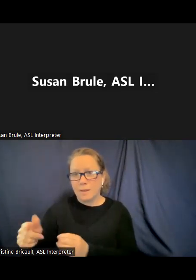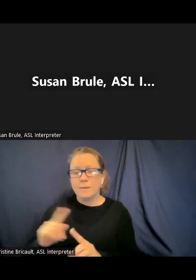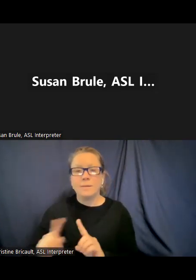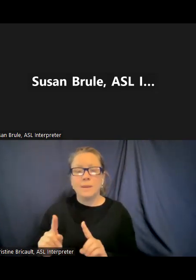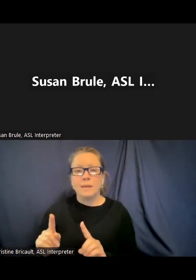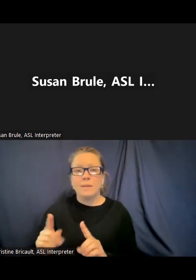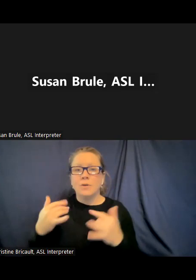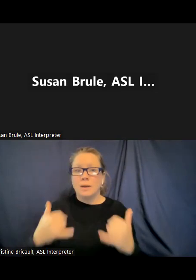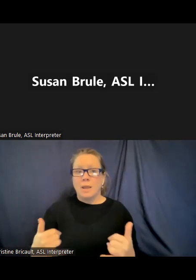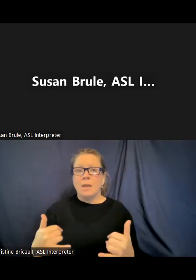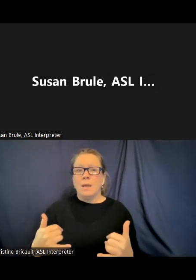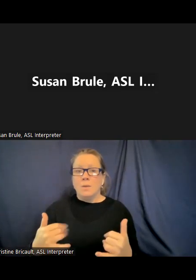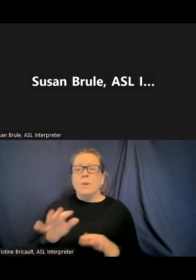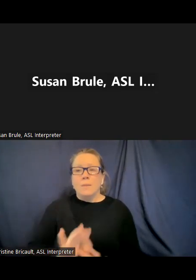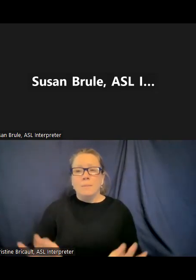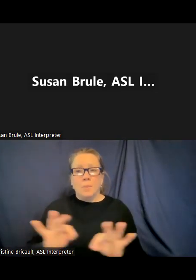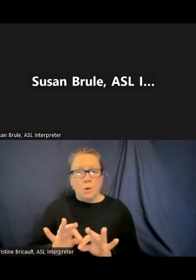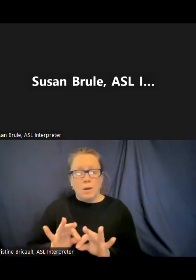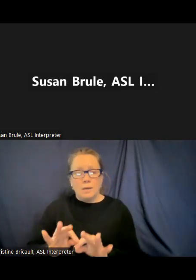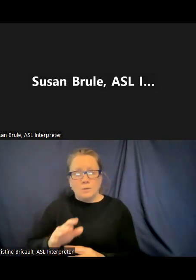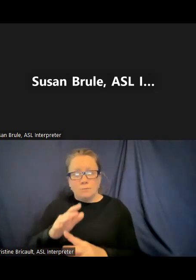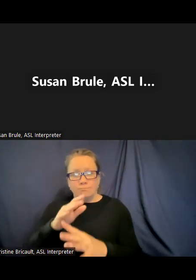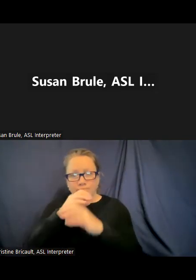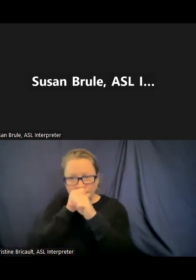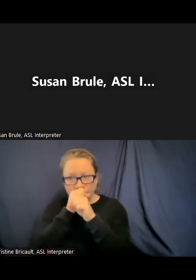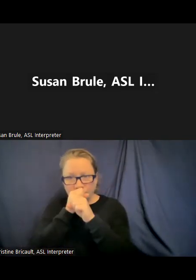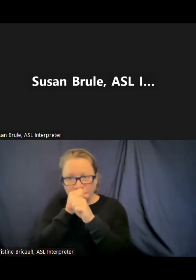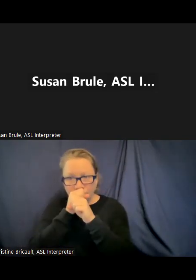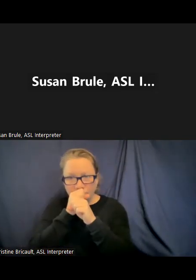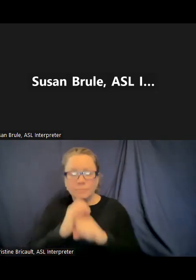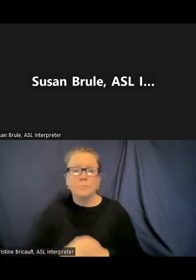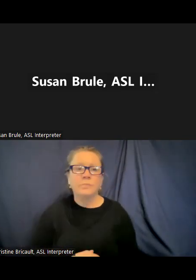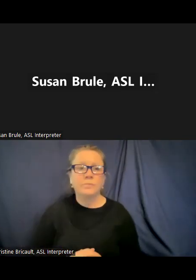for now it's important that you know that only